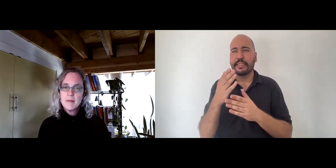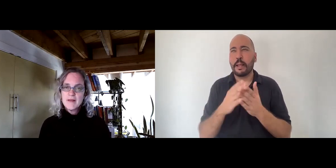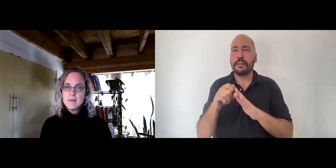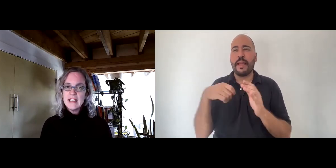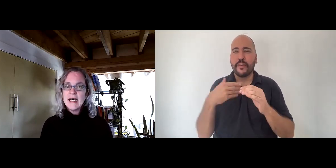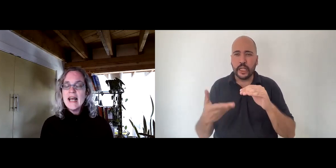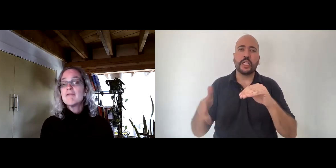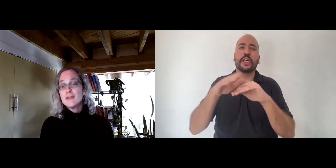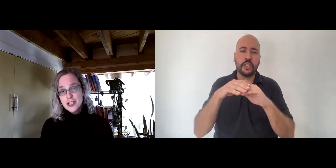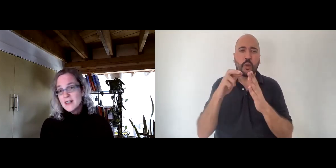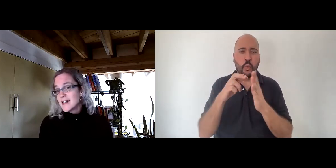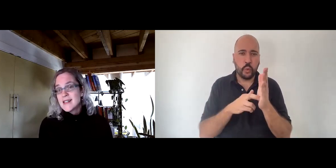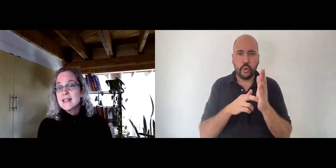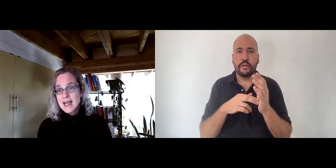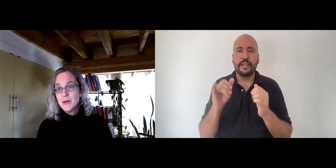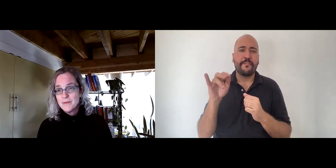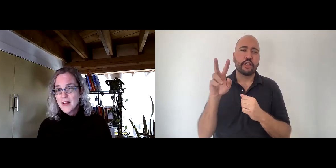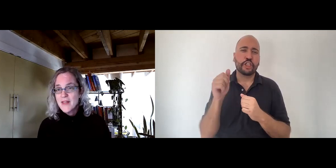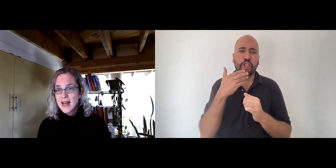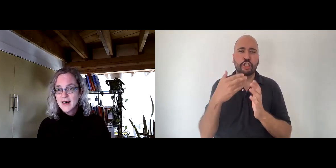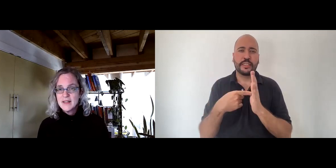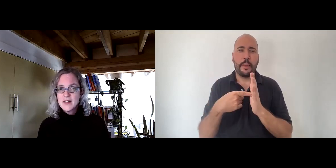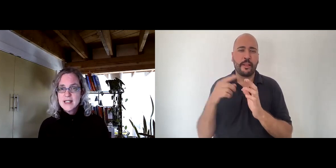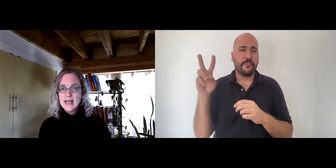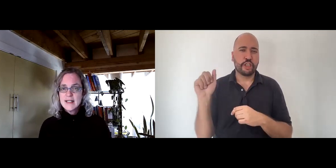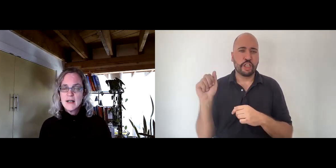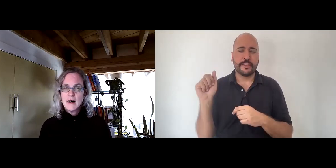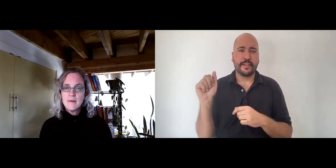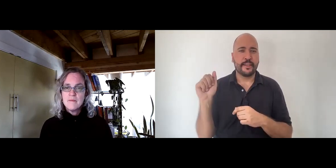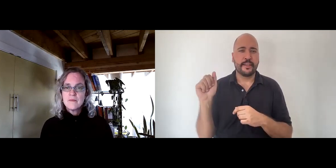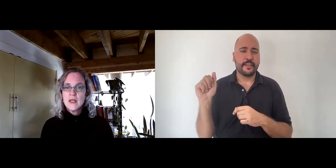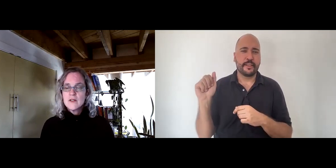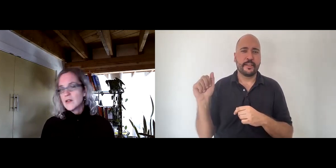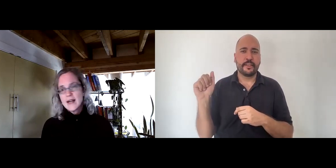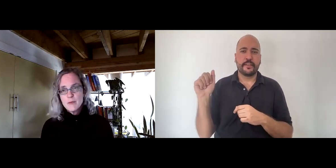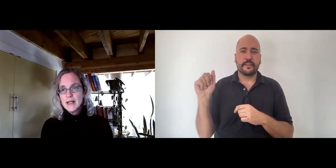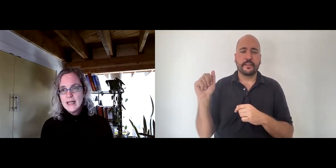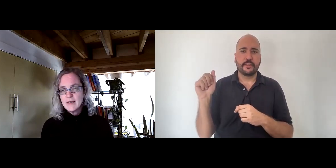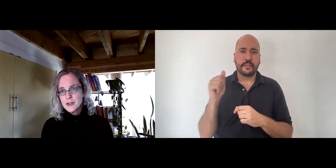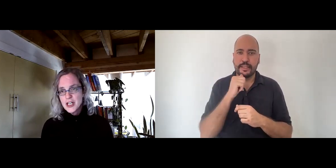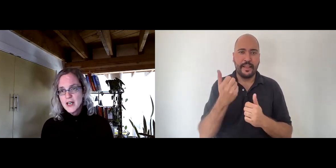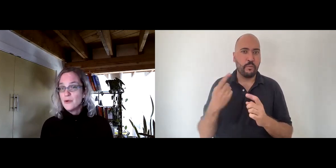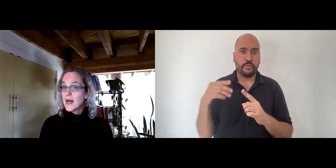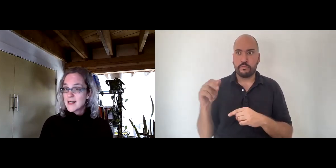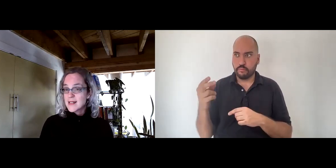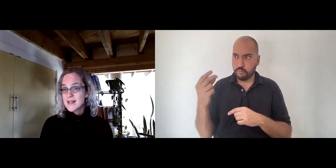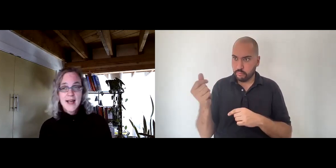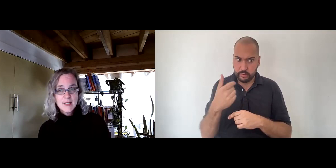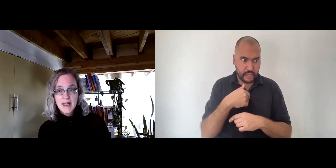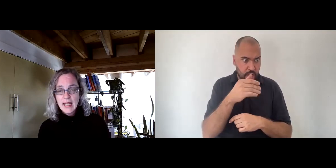Virginia is an example of that kind of a State. So not everybody in Virginia who has SSI has Medicaid.